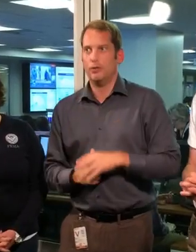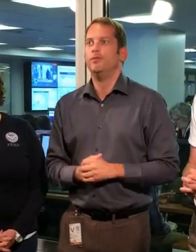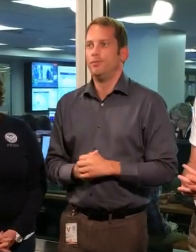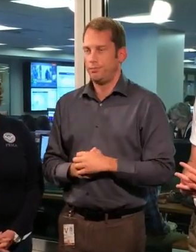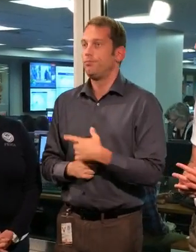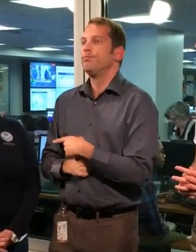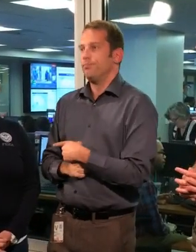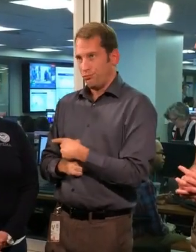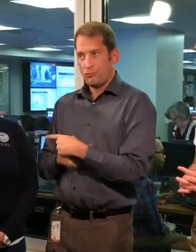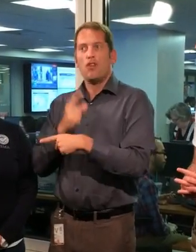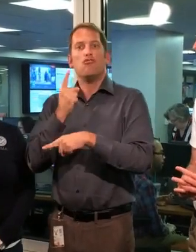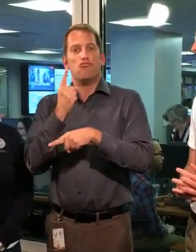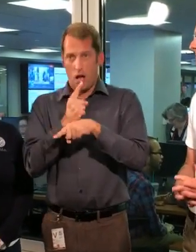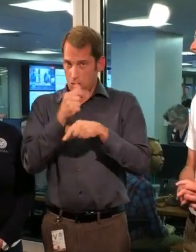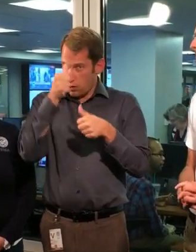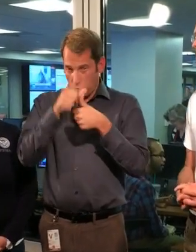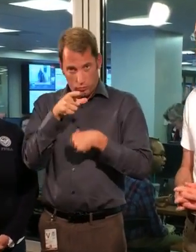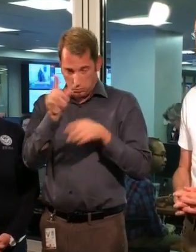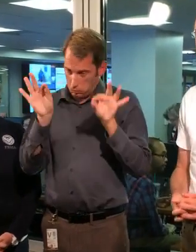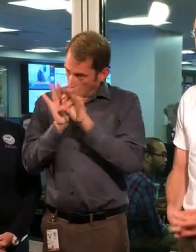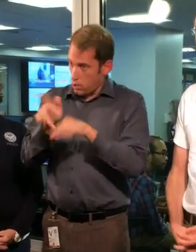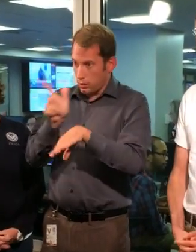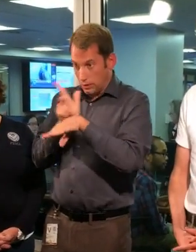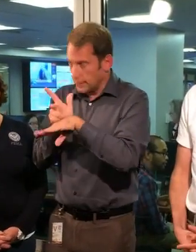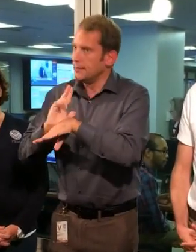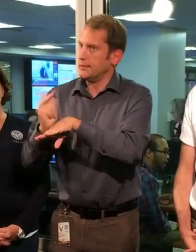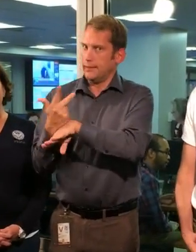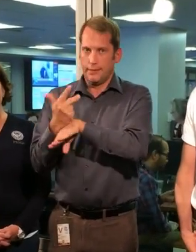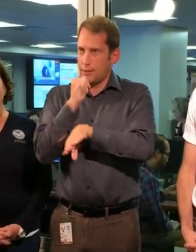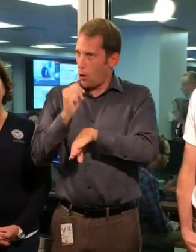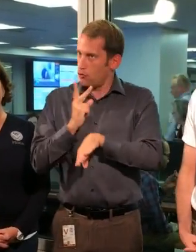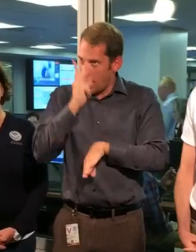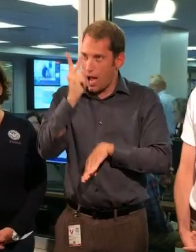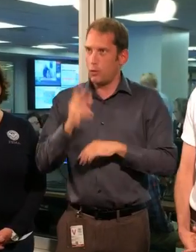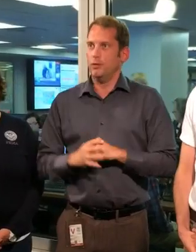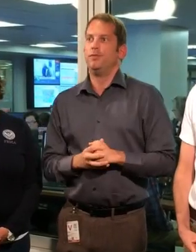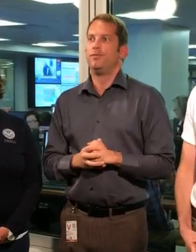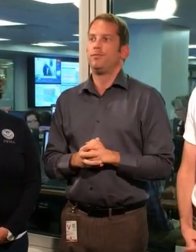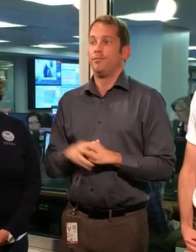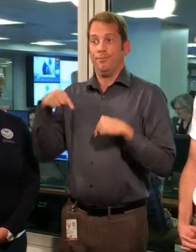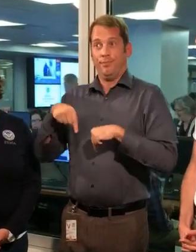A little update here, from FEMA, we started out this week as we were preparing for Hurricane